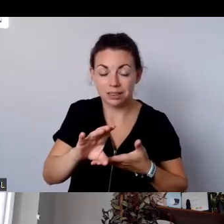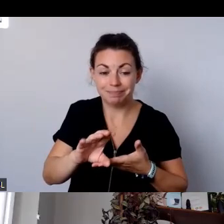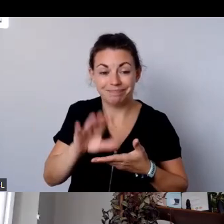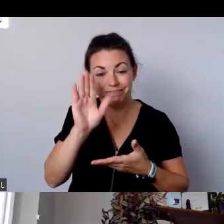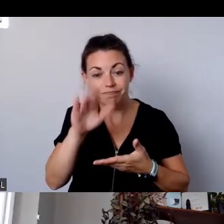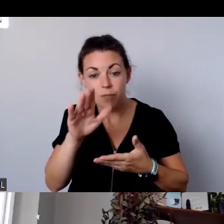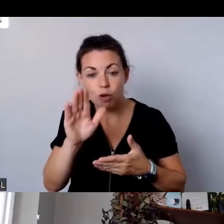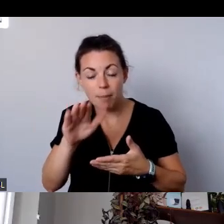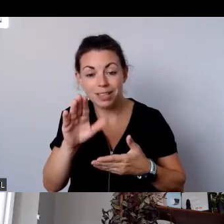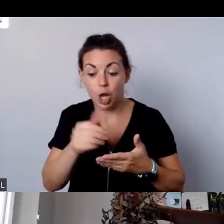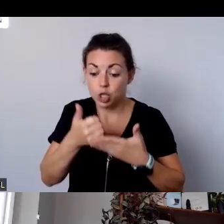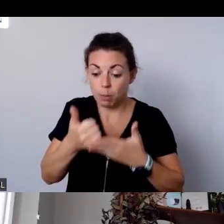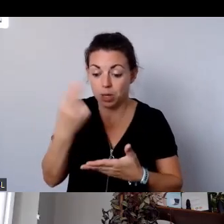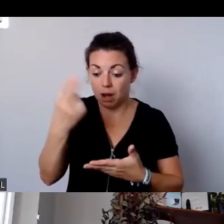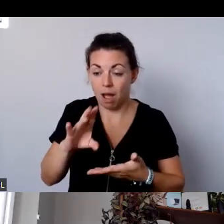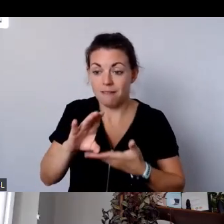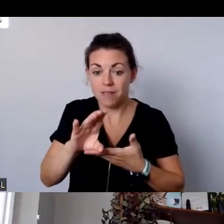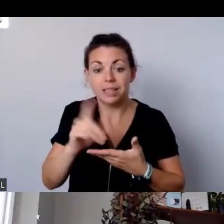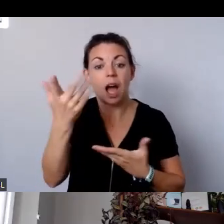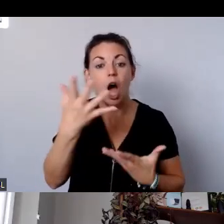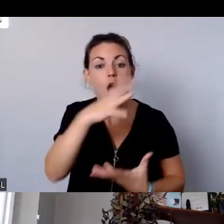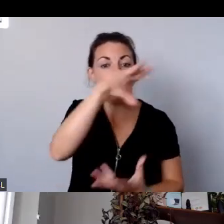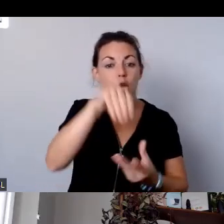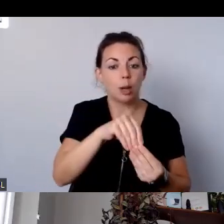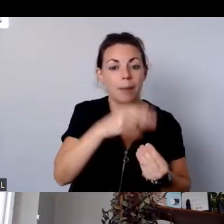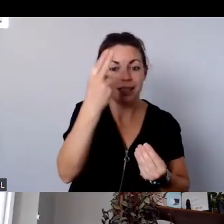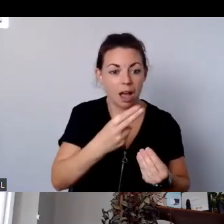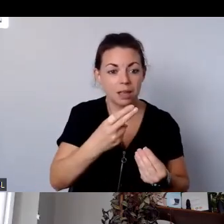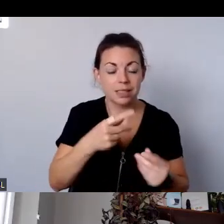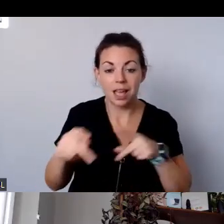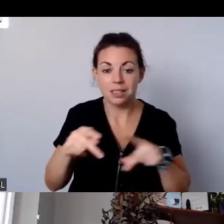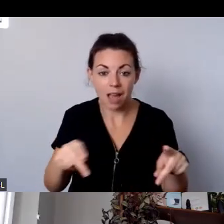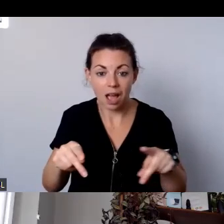are combined arts, dance, libraries,